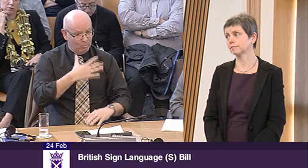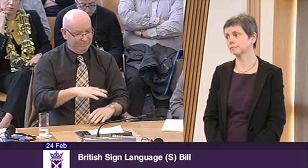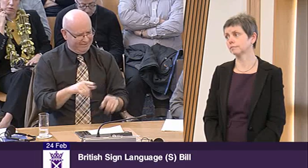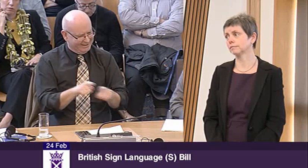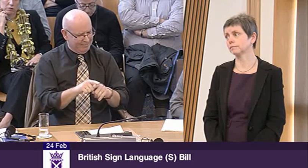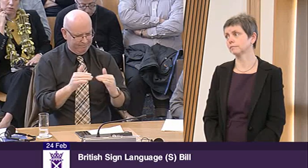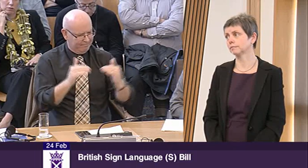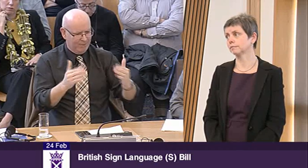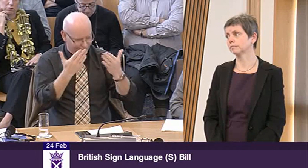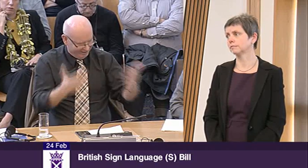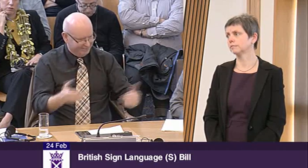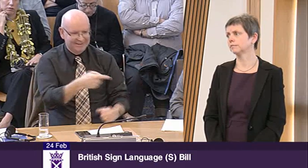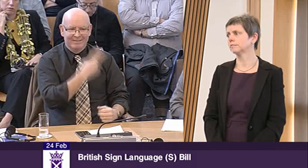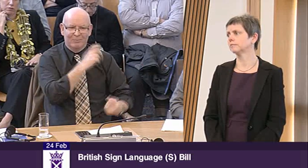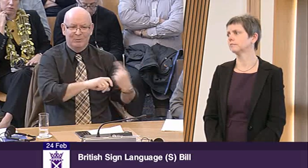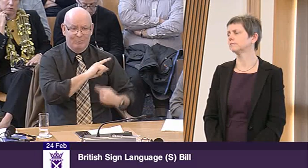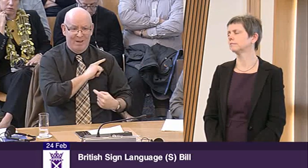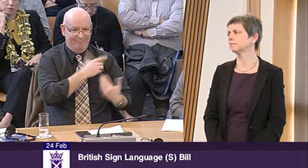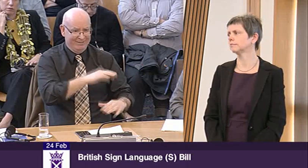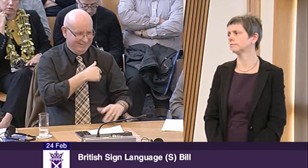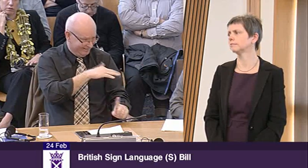We do not expect to get everything tomorrow, because we understand that it is about a process.